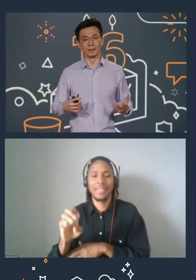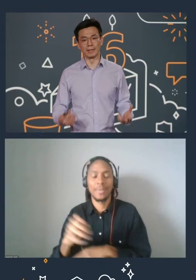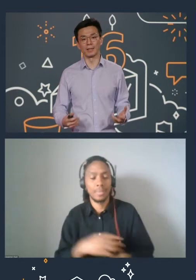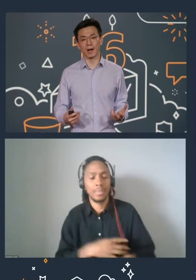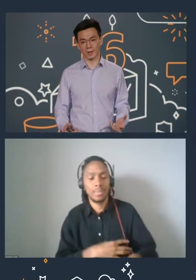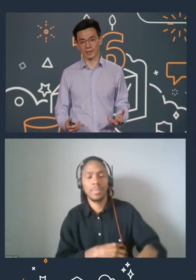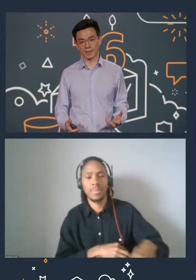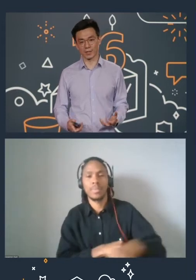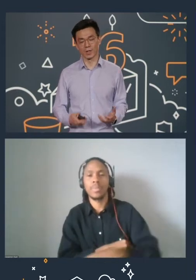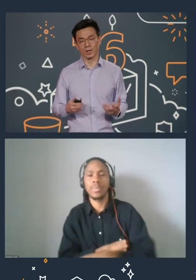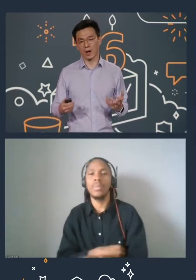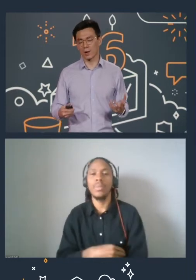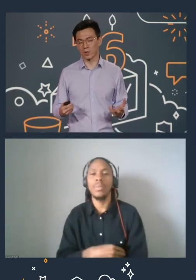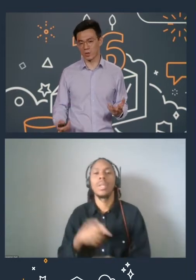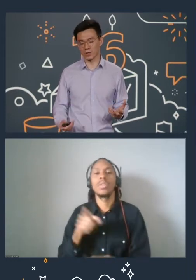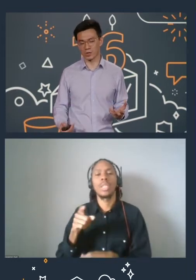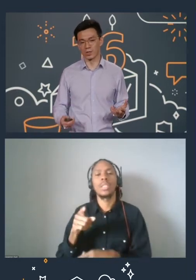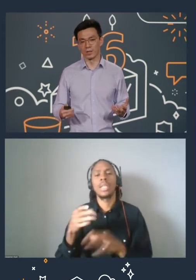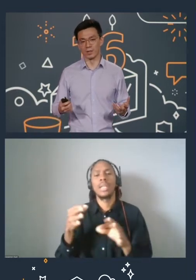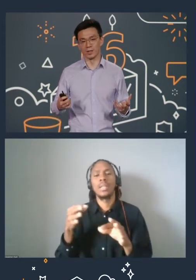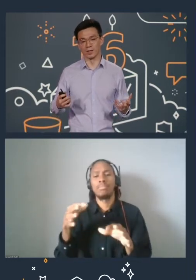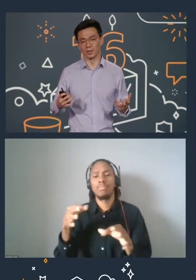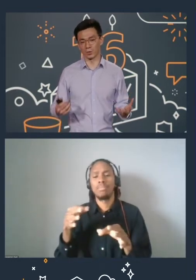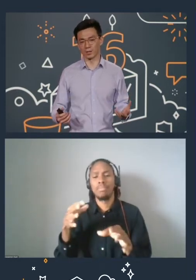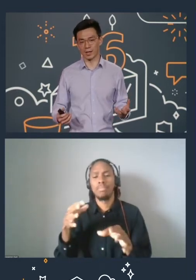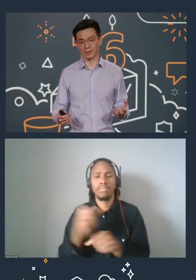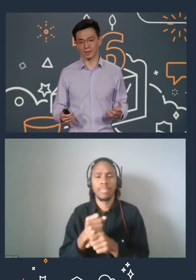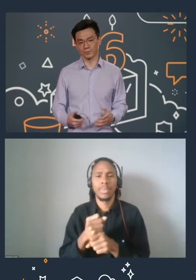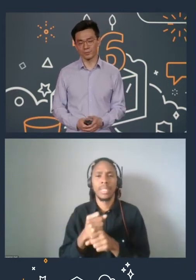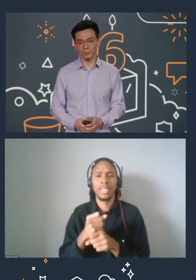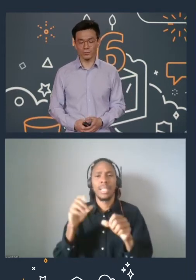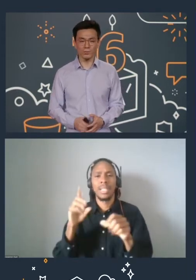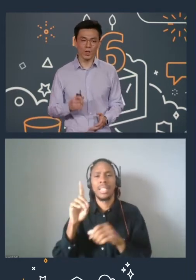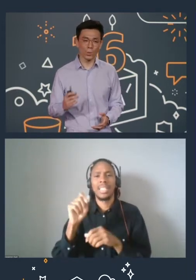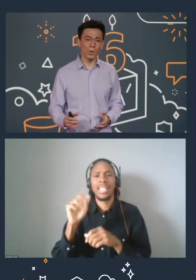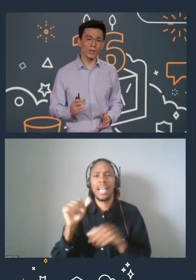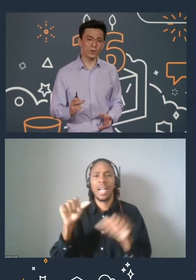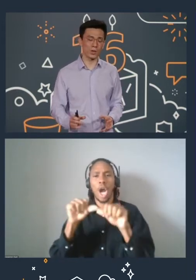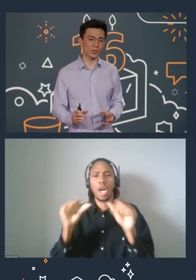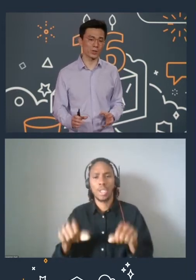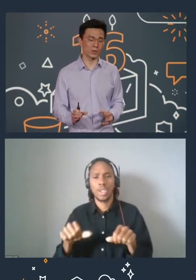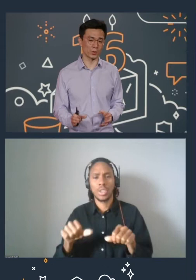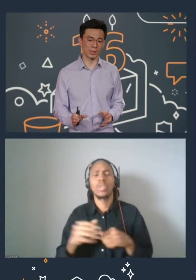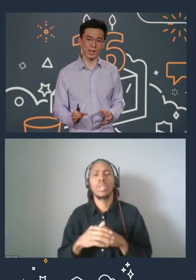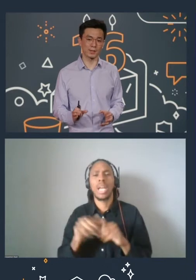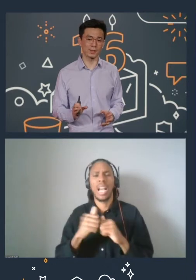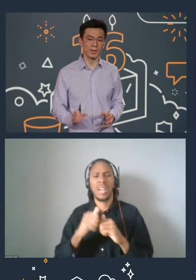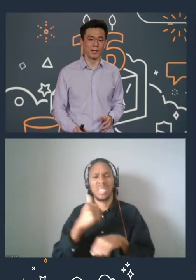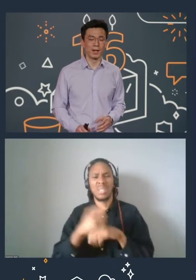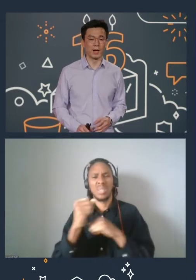data lake architecture, how can we structure the disordered classes? One way to sort structure your disordered classes